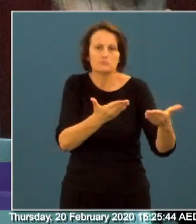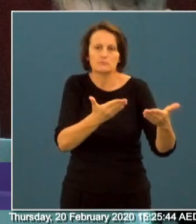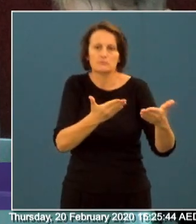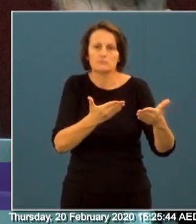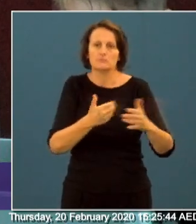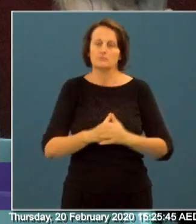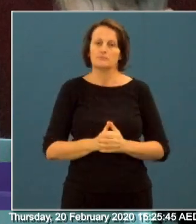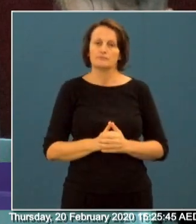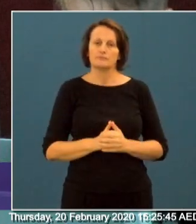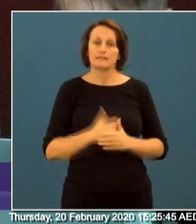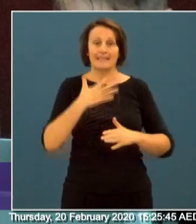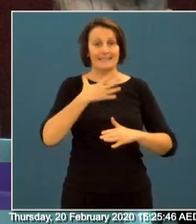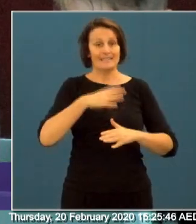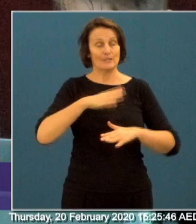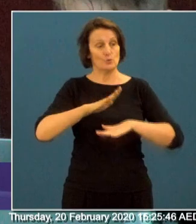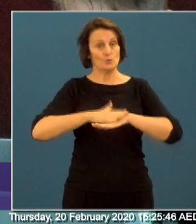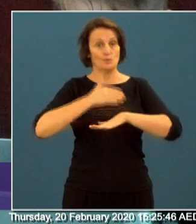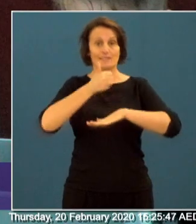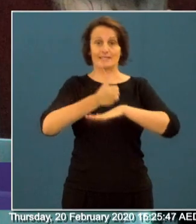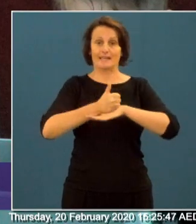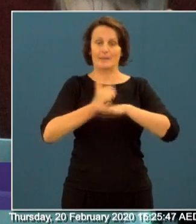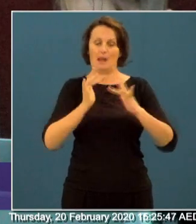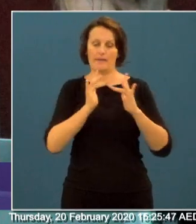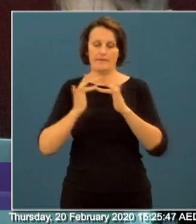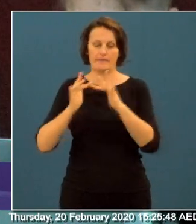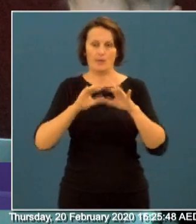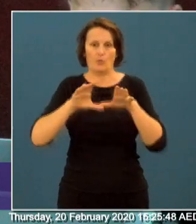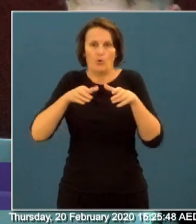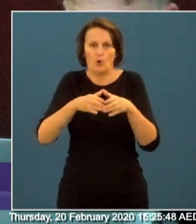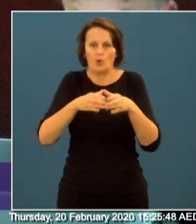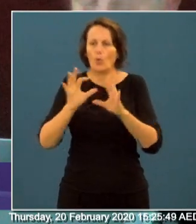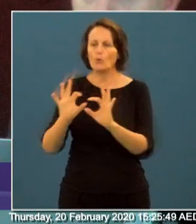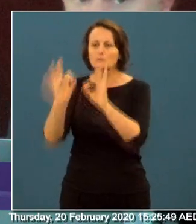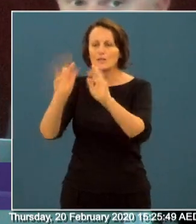establishment of networked and specialised teams, health teams,